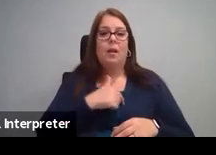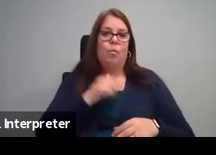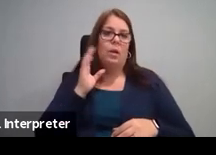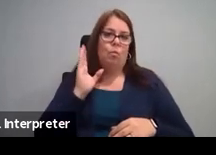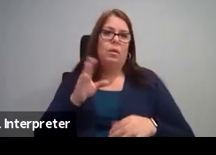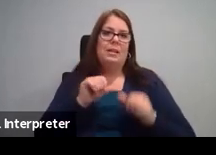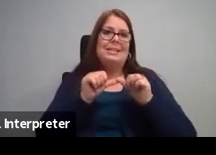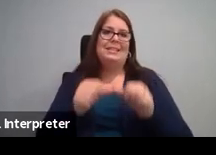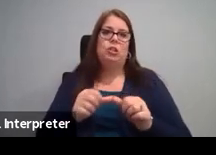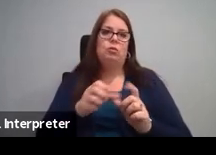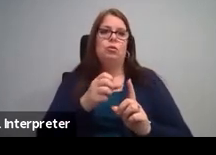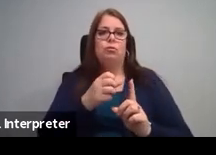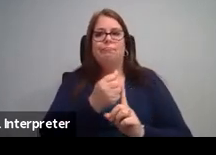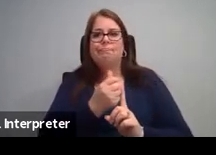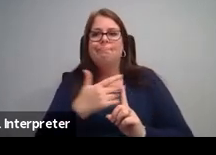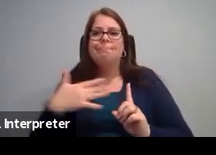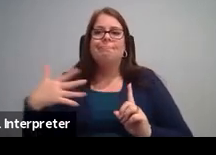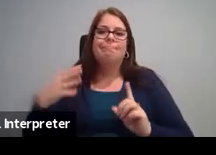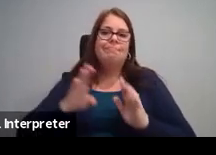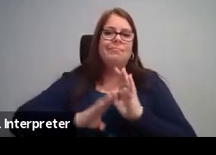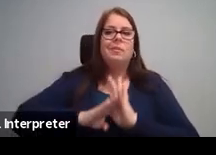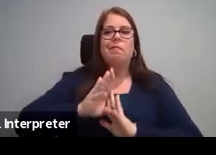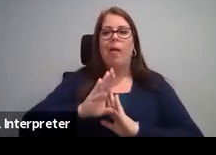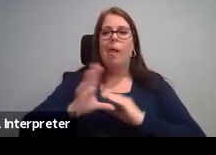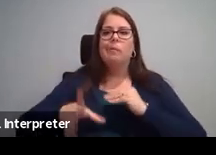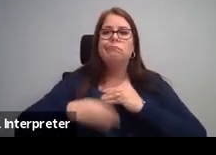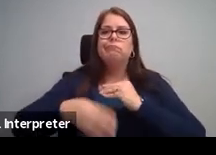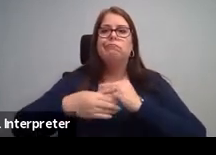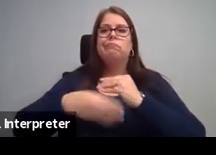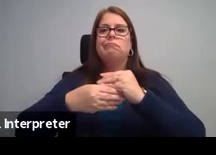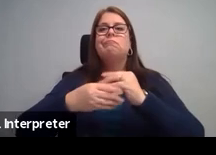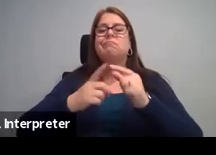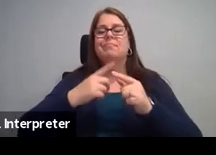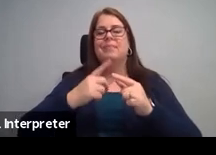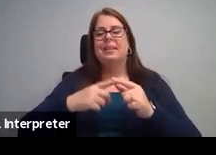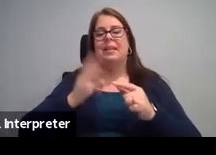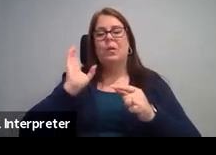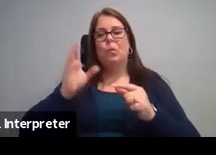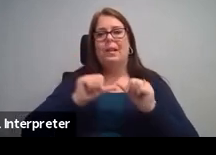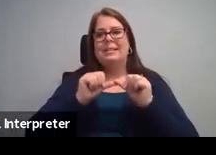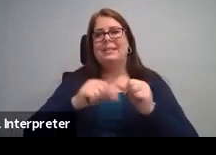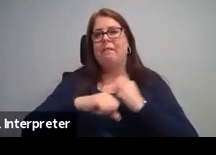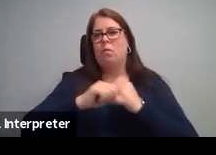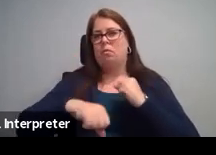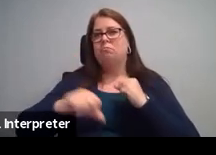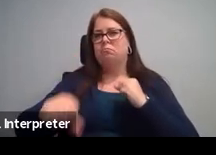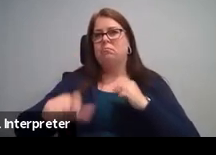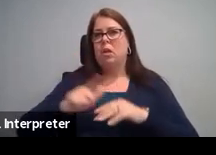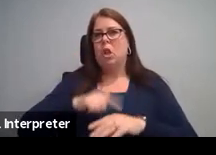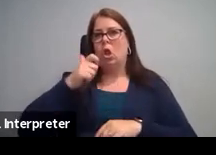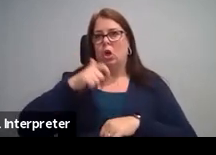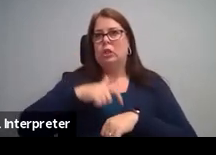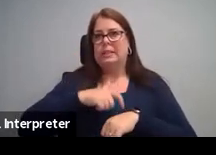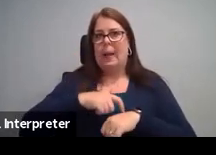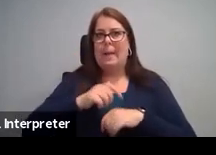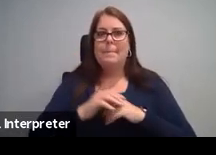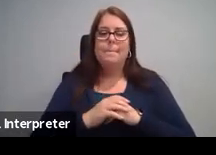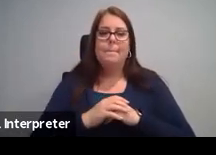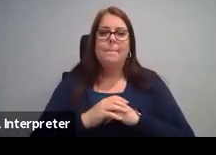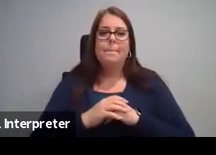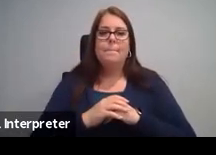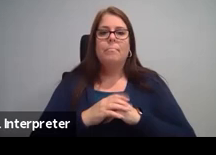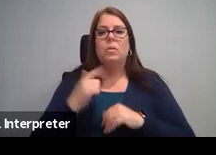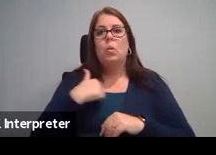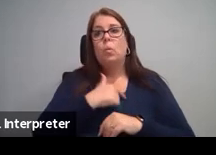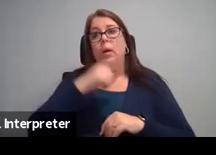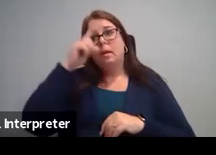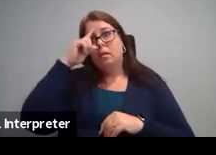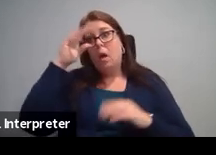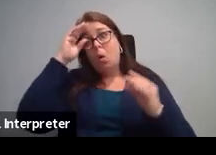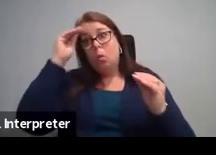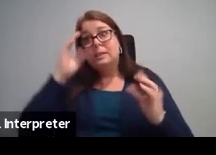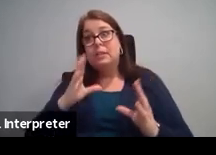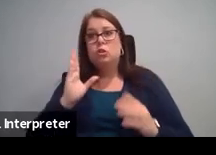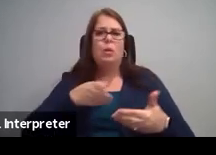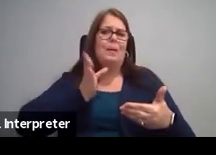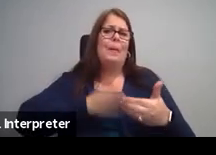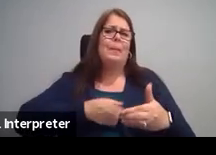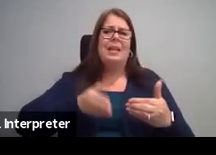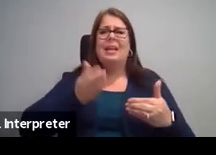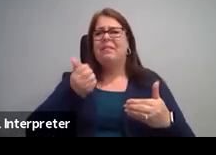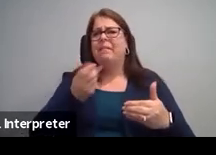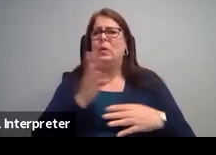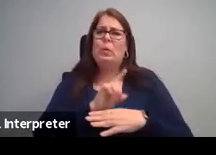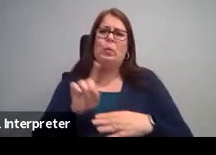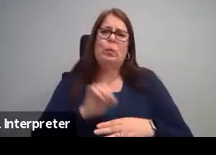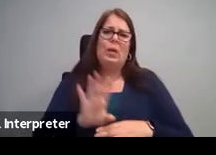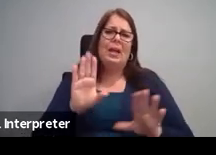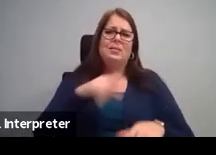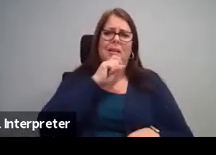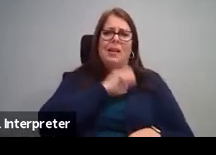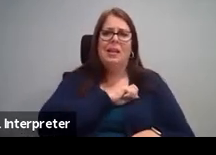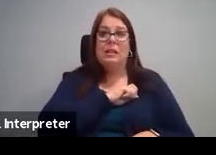Cathy Reznicek: And once we have it, it'll will be able to to extend it over a longer period of time, we were thinking that teachers would go through this and you know a couple of weeks and and it just that was, that was one of the things we definitely learned